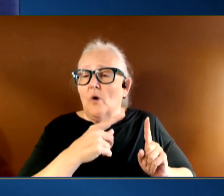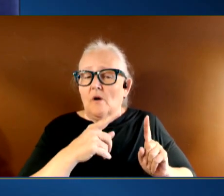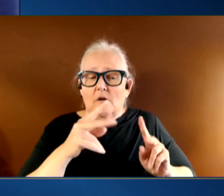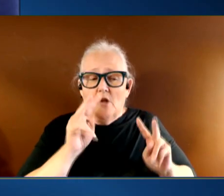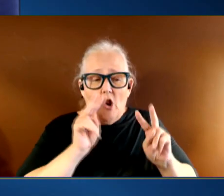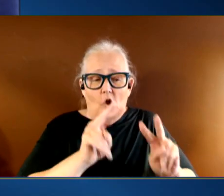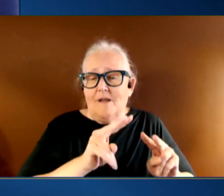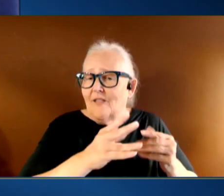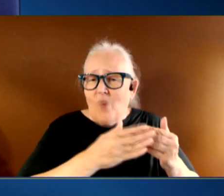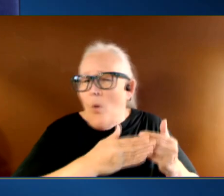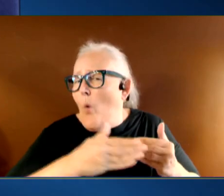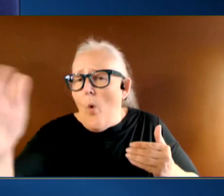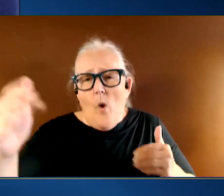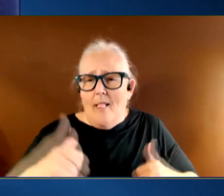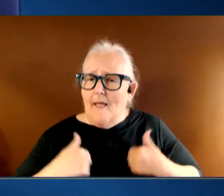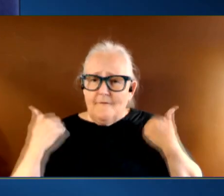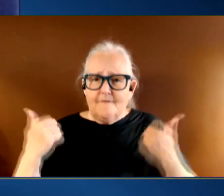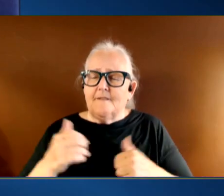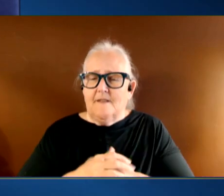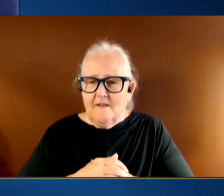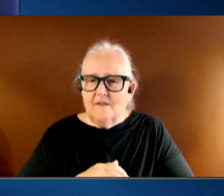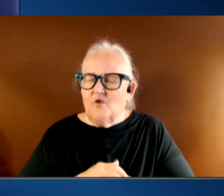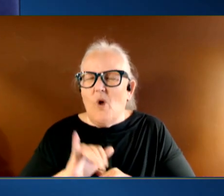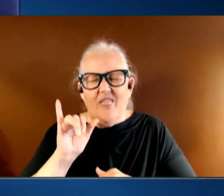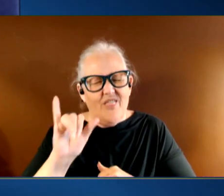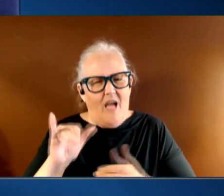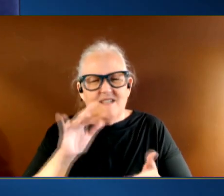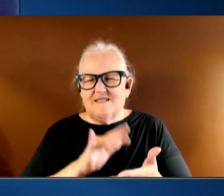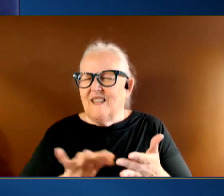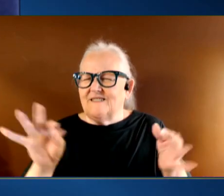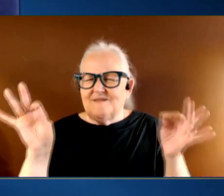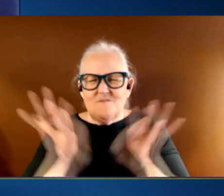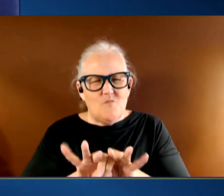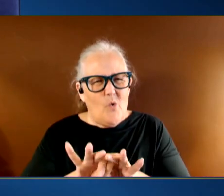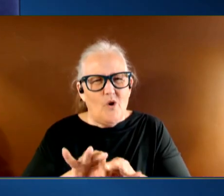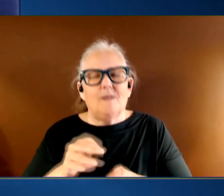And so, that study is still so important, because that study was also used in the present day ICER